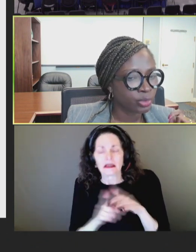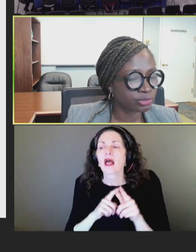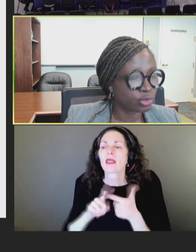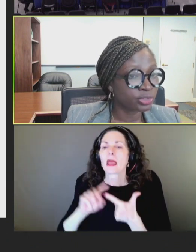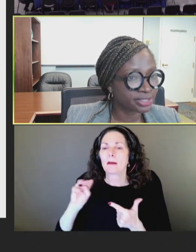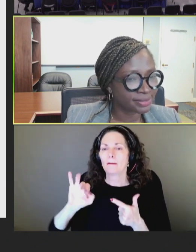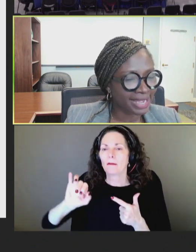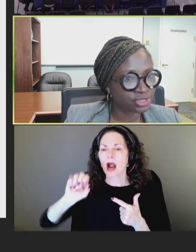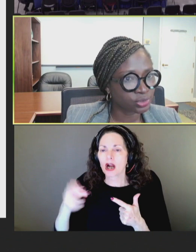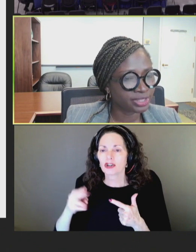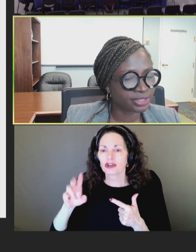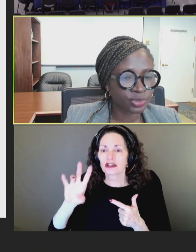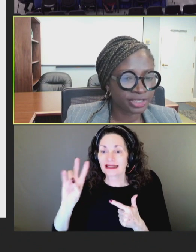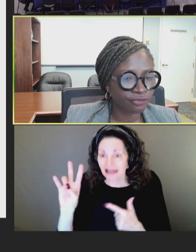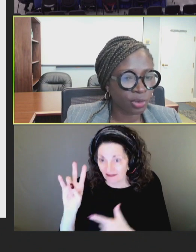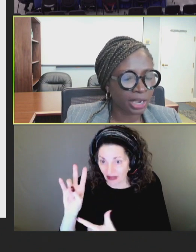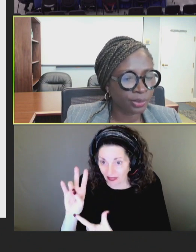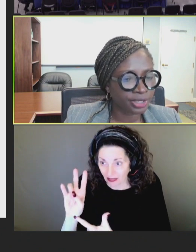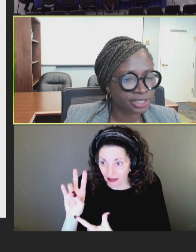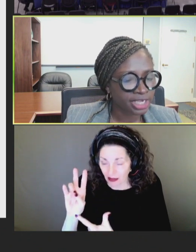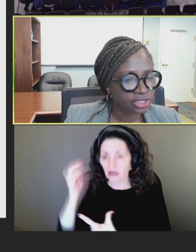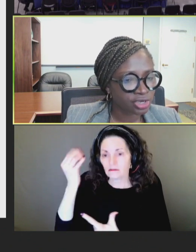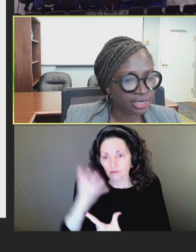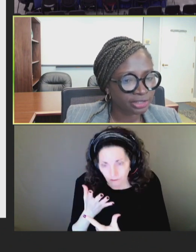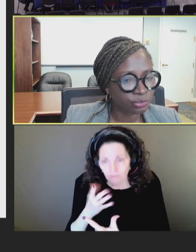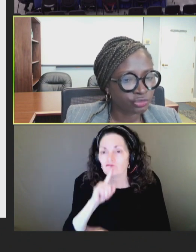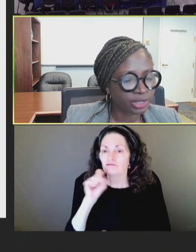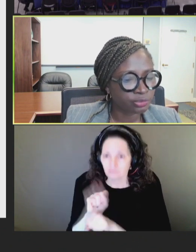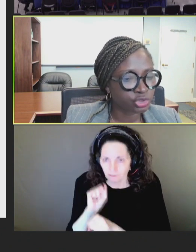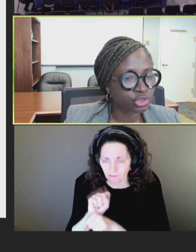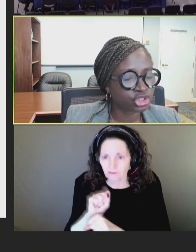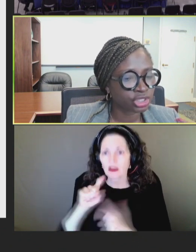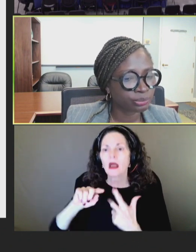we rolled into action. Within 24 hours, started the movement restriction,